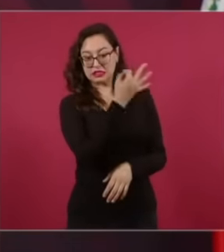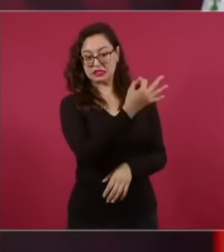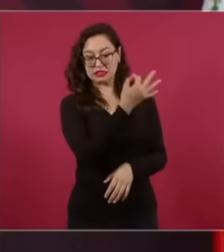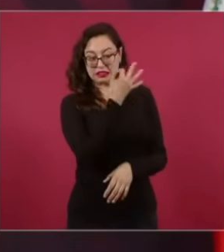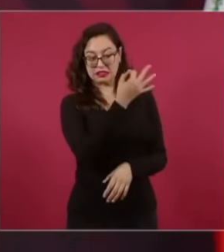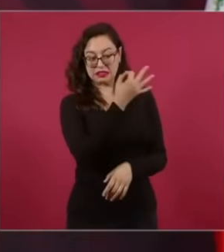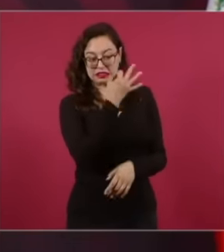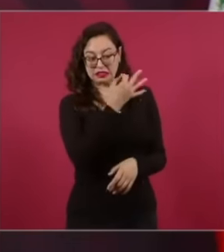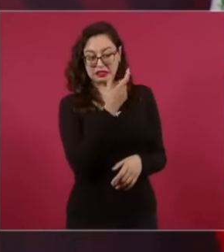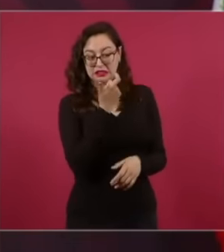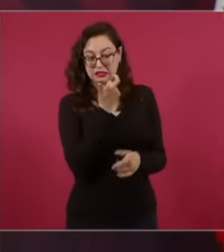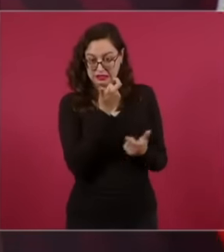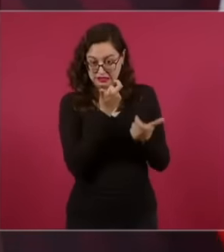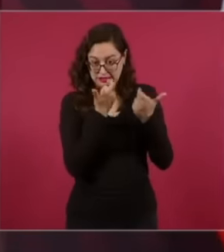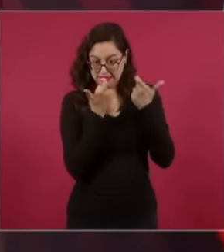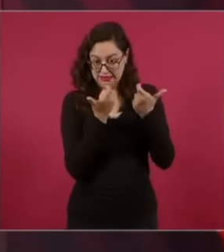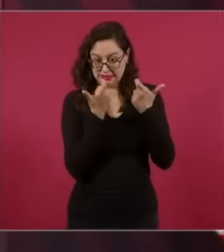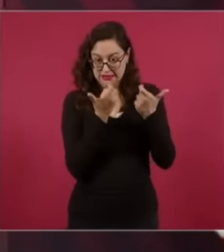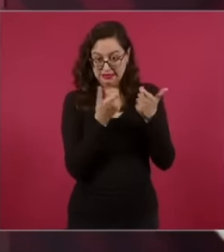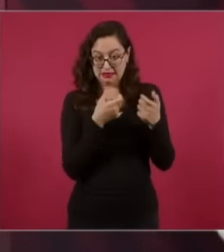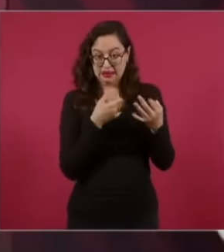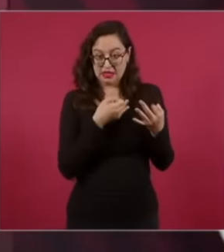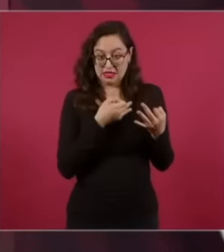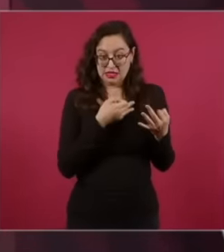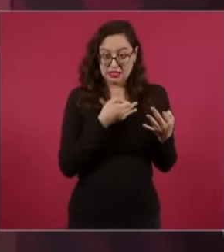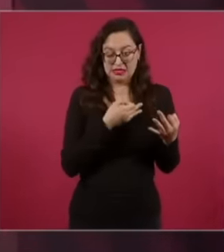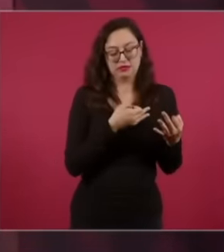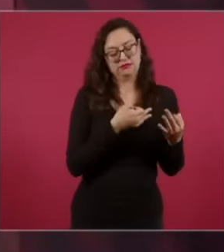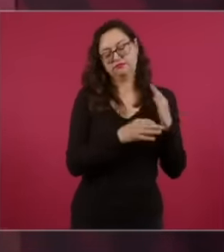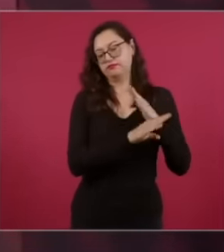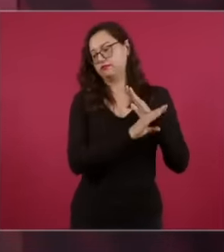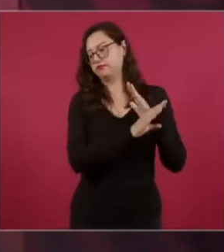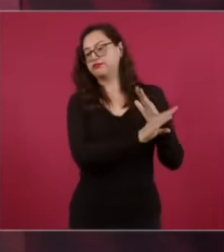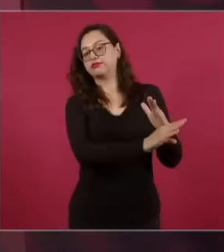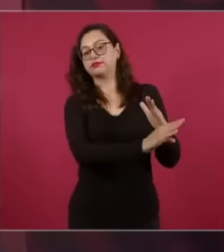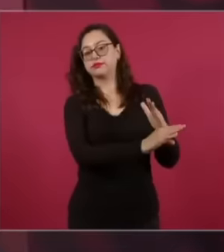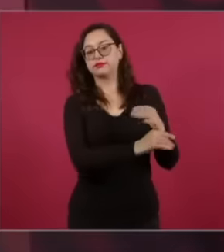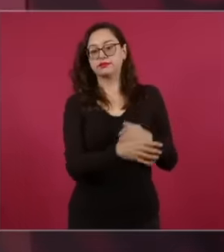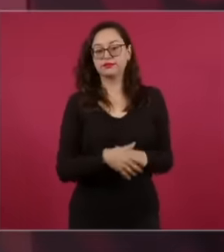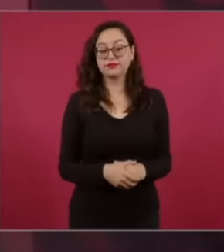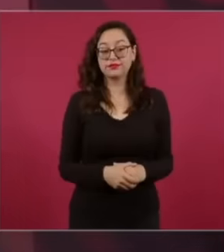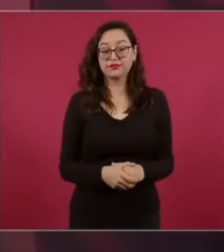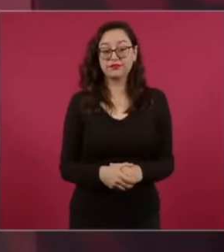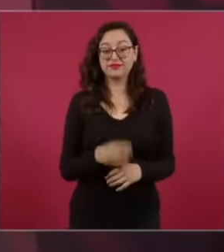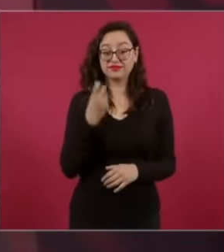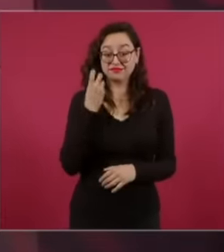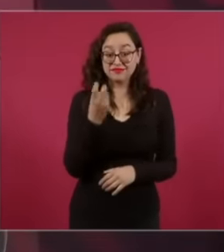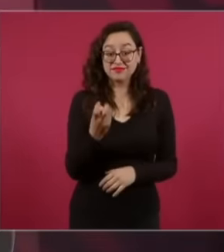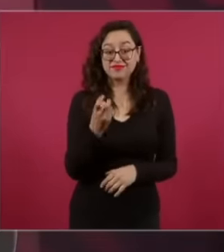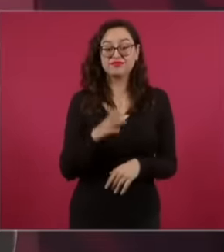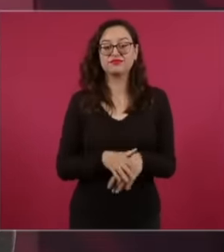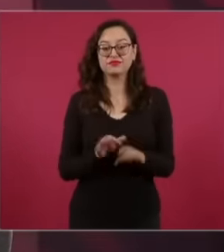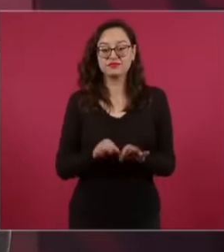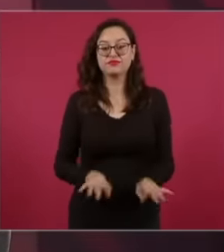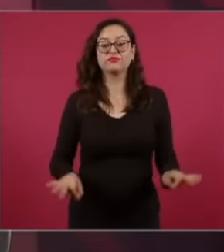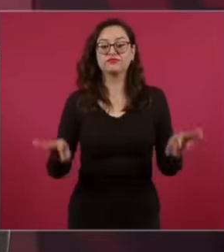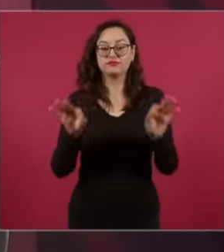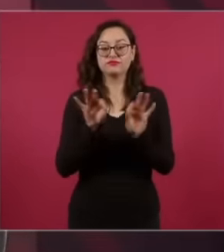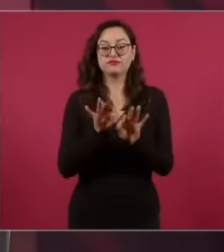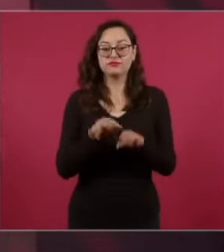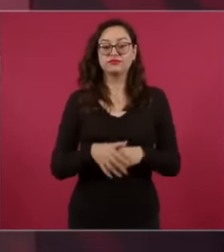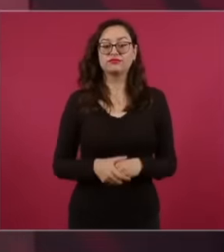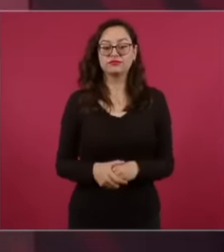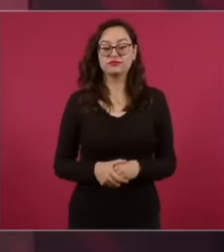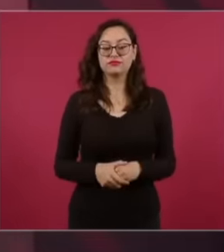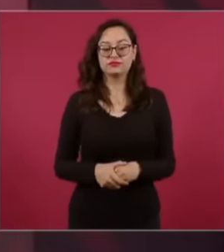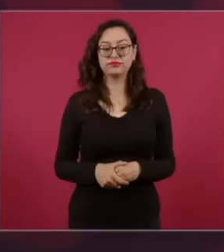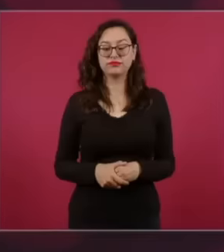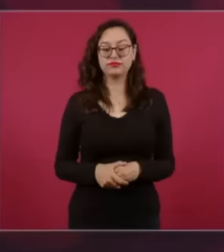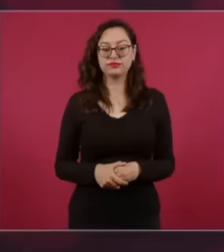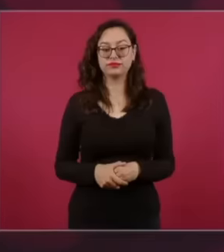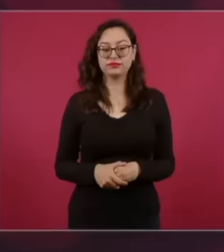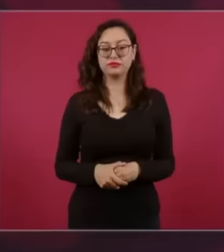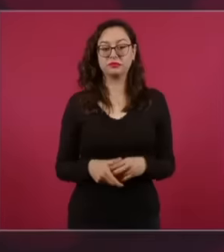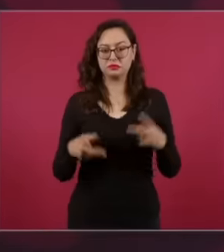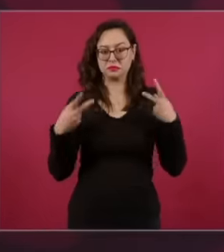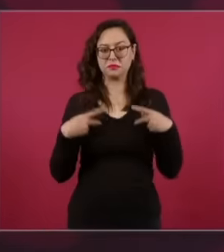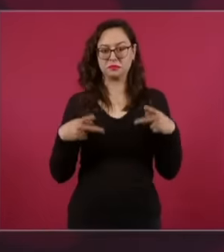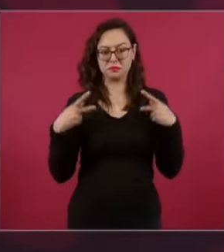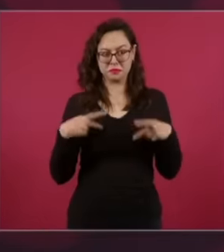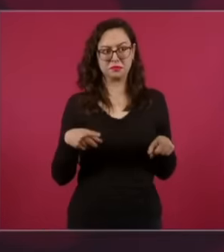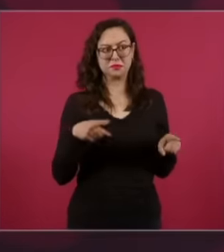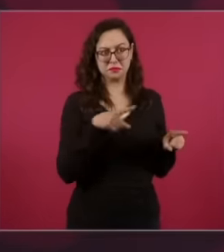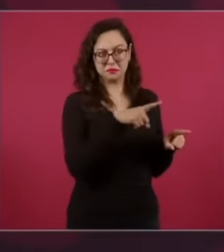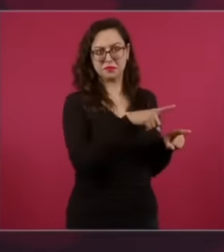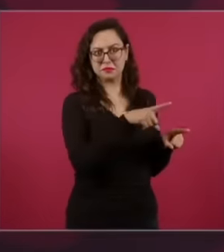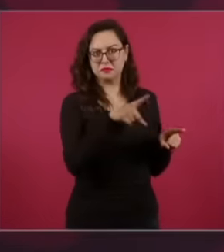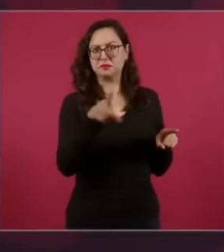the temptations of the Power of money and yes there are and when they talk about experience I have my